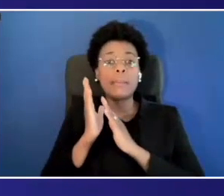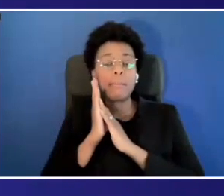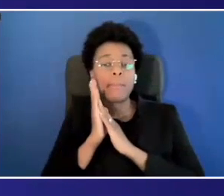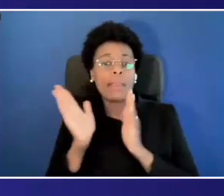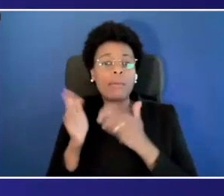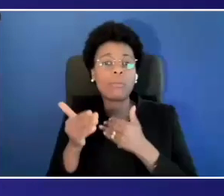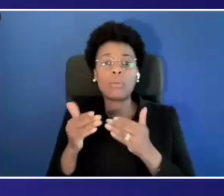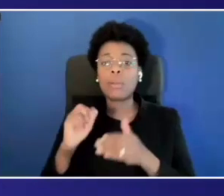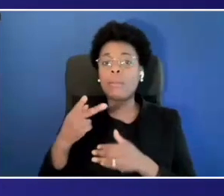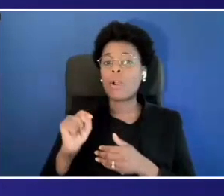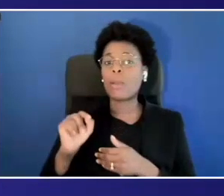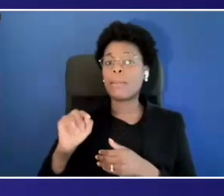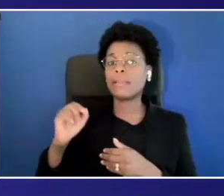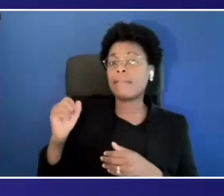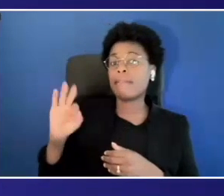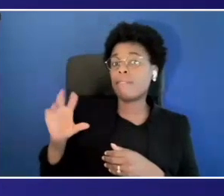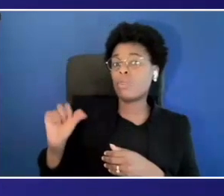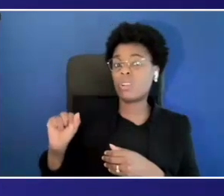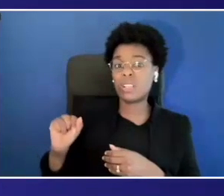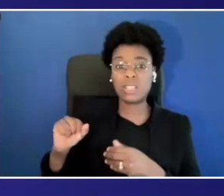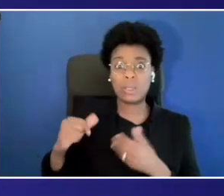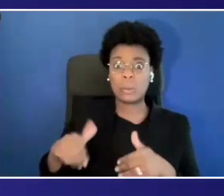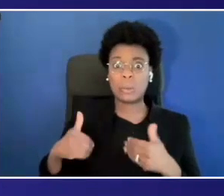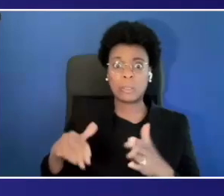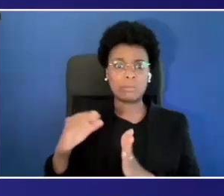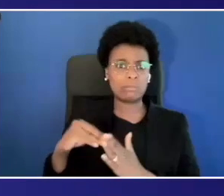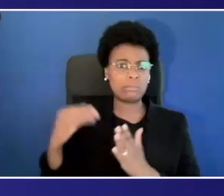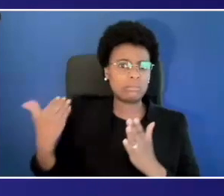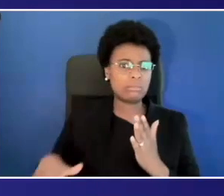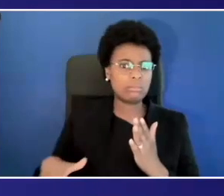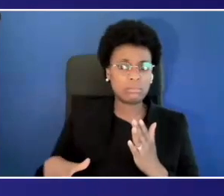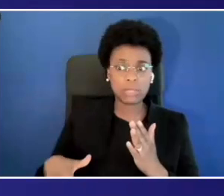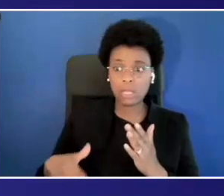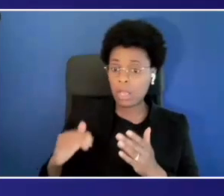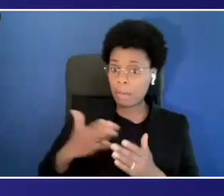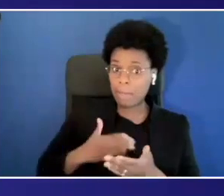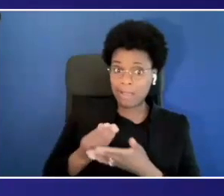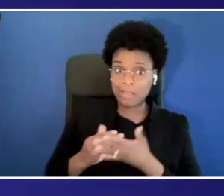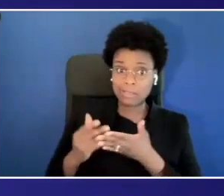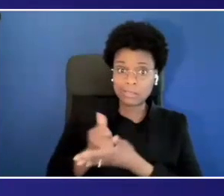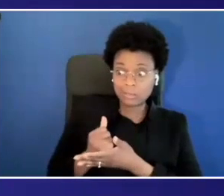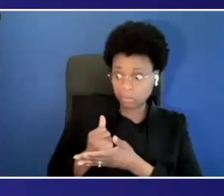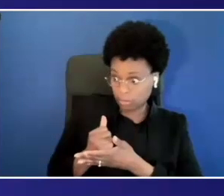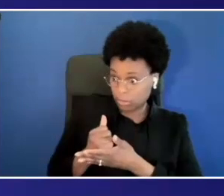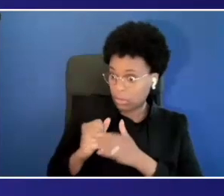And assistant professors based salary cannot cover their basic needs and live in a 1-bedroom apartment.